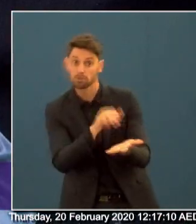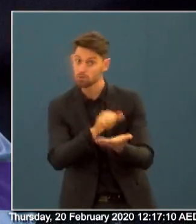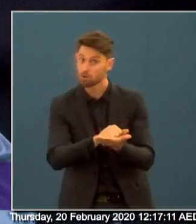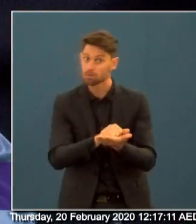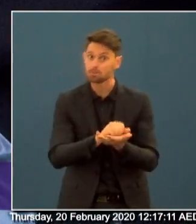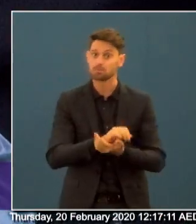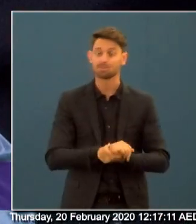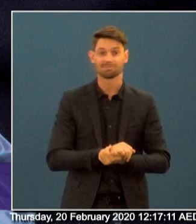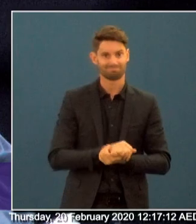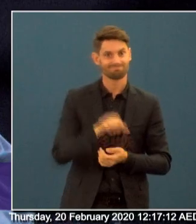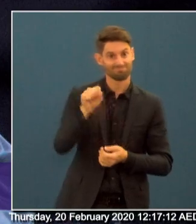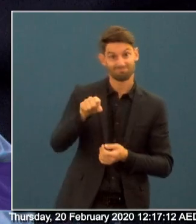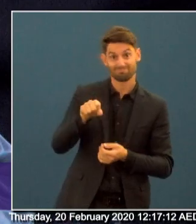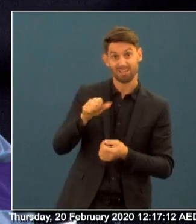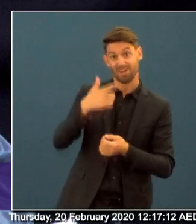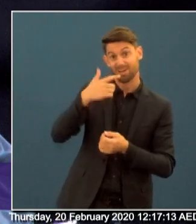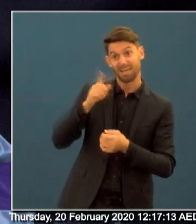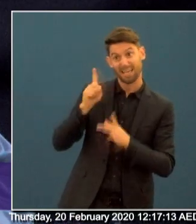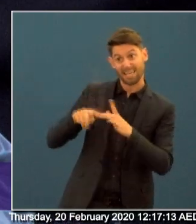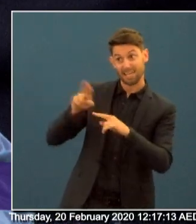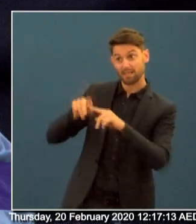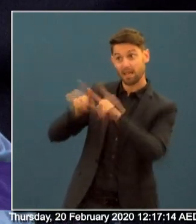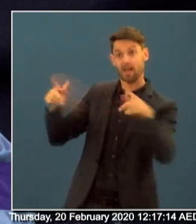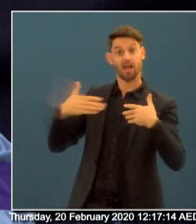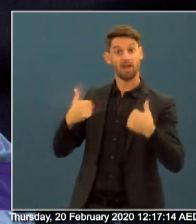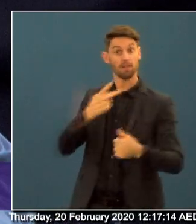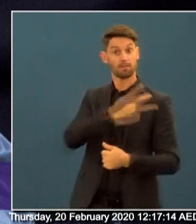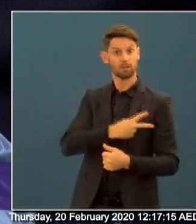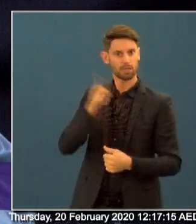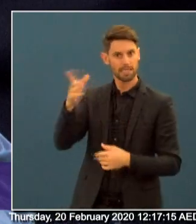So unless medical practitioners are aware of the systematised way